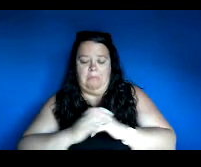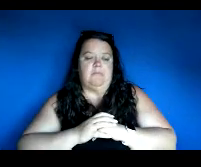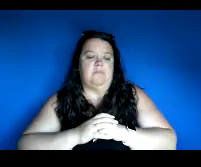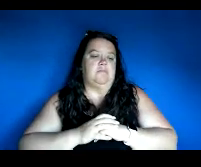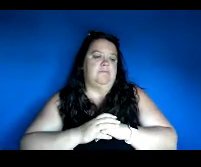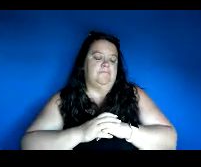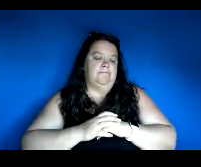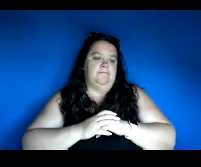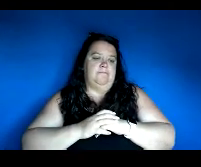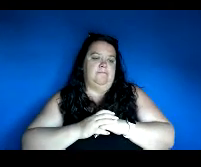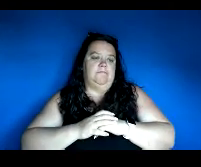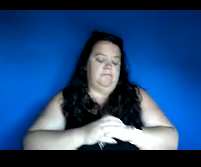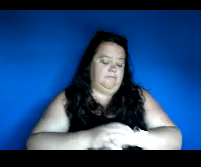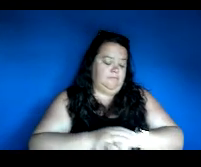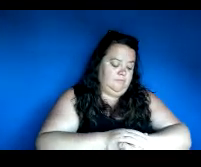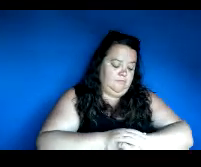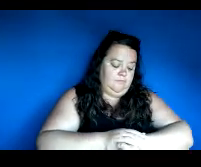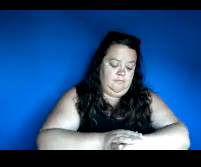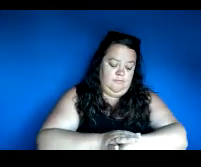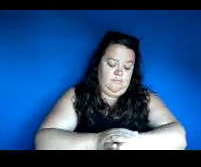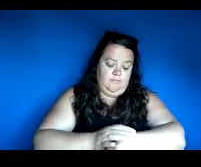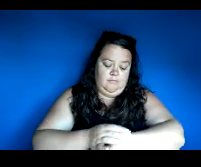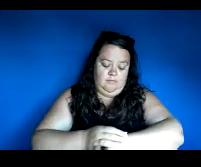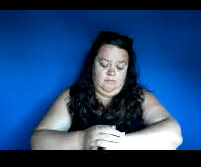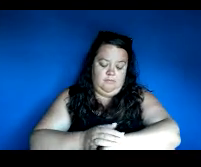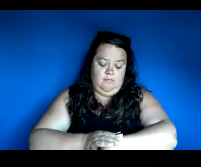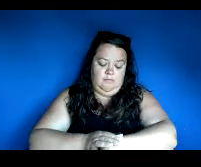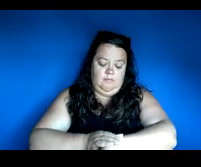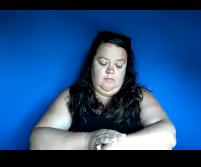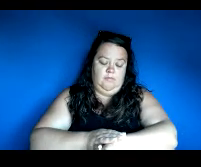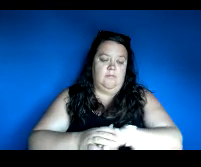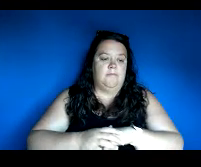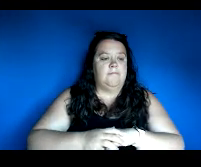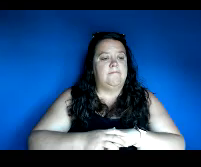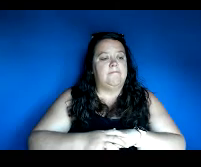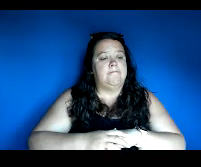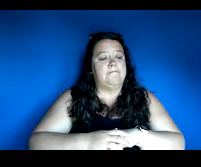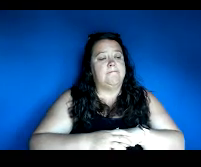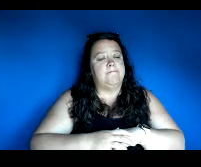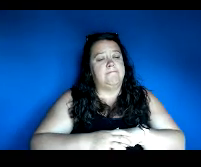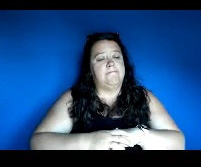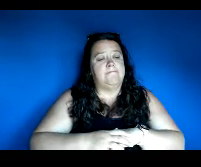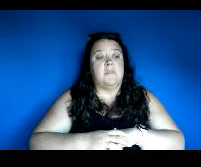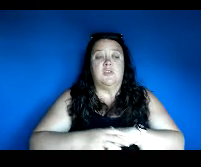So this piece about interacting with professors is so important.